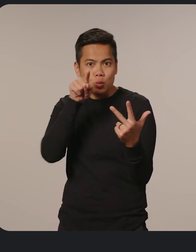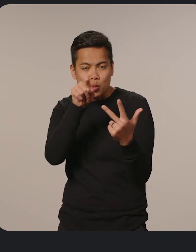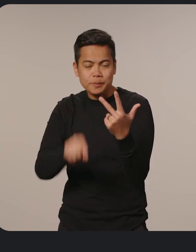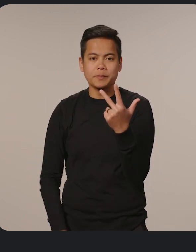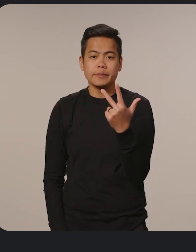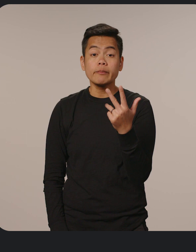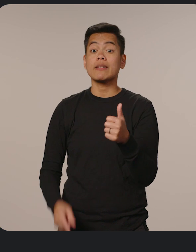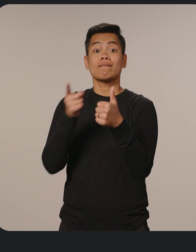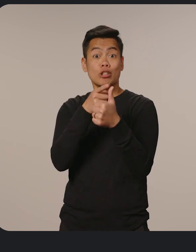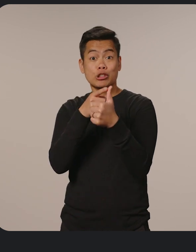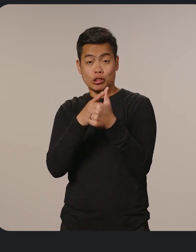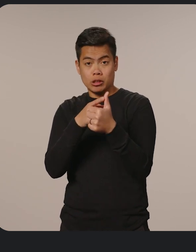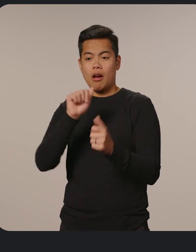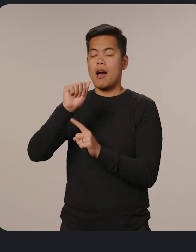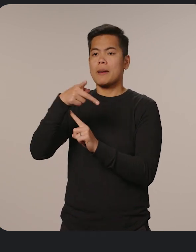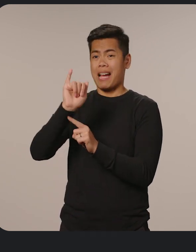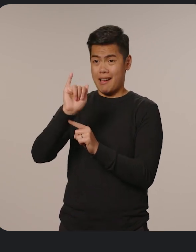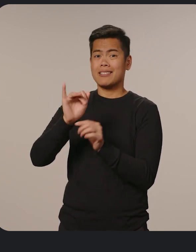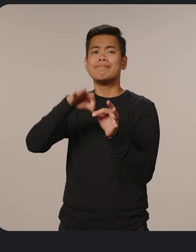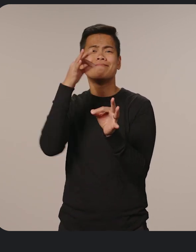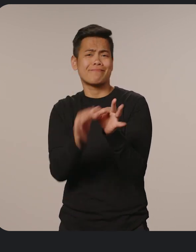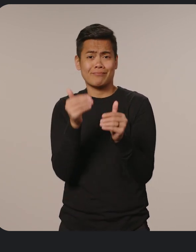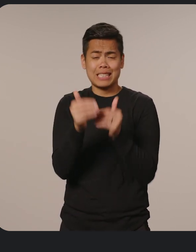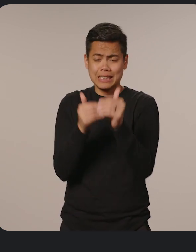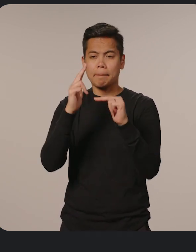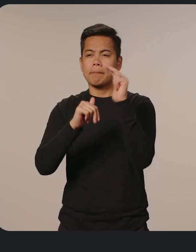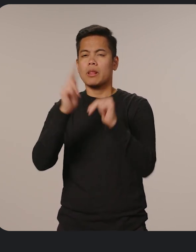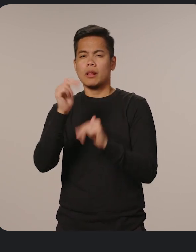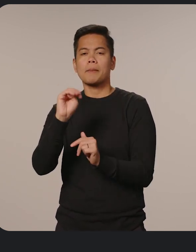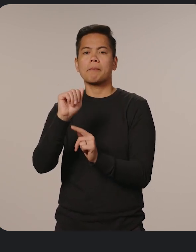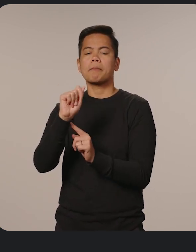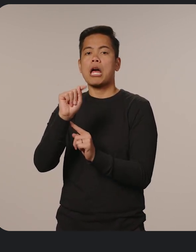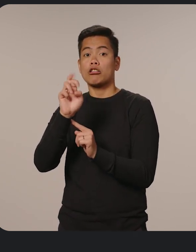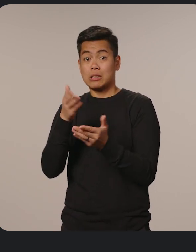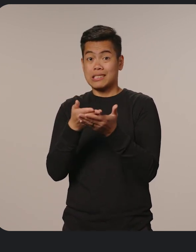First, these APIs simplify the process of building a Matter device by no longer needing